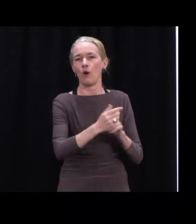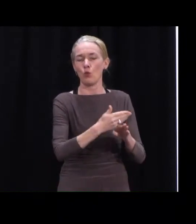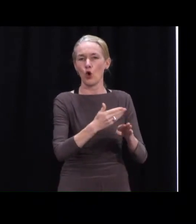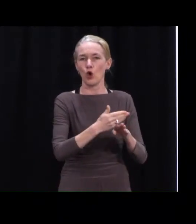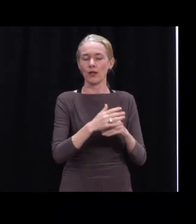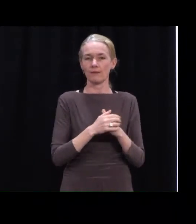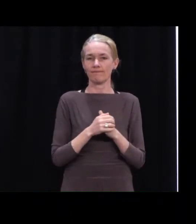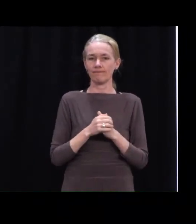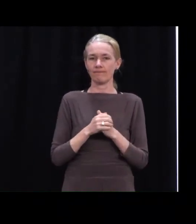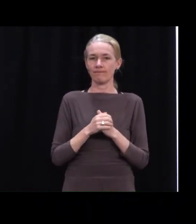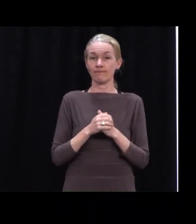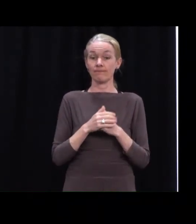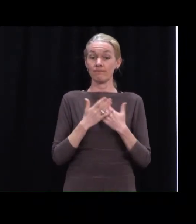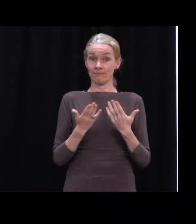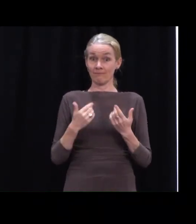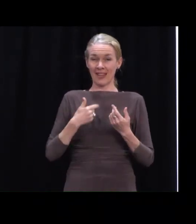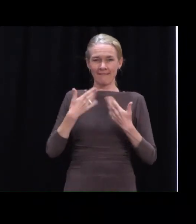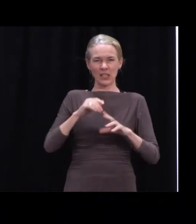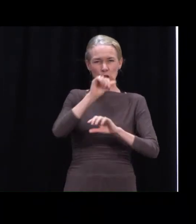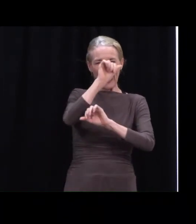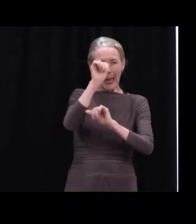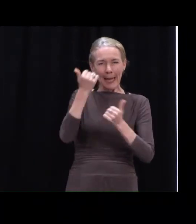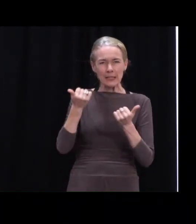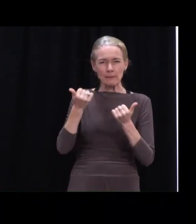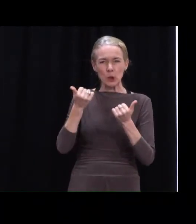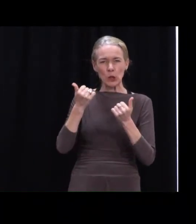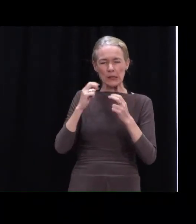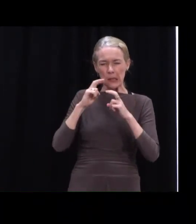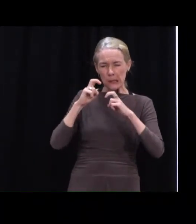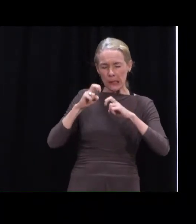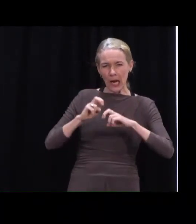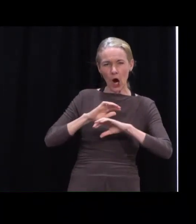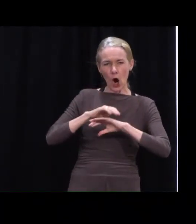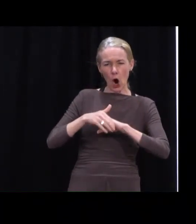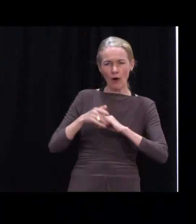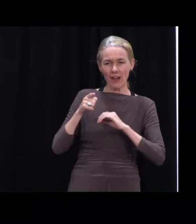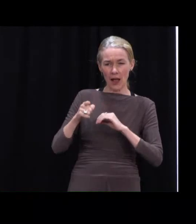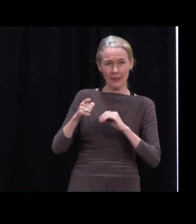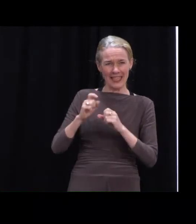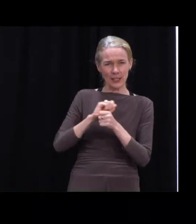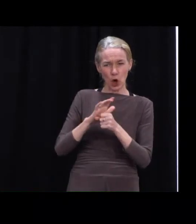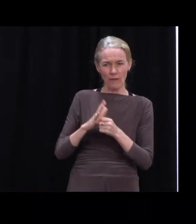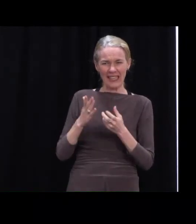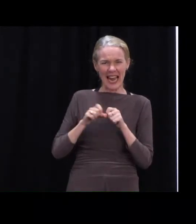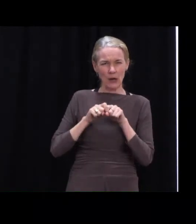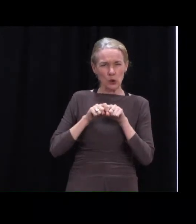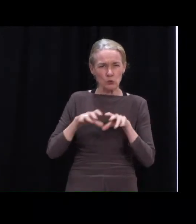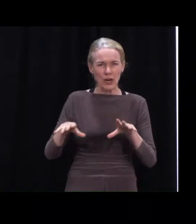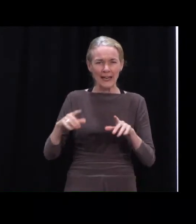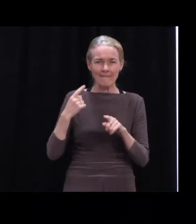been visaing a supermarket, a -